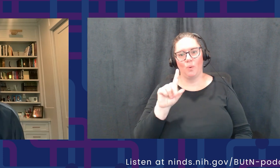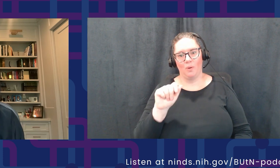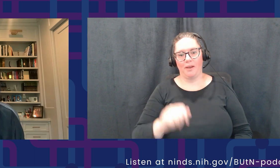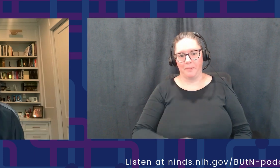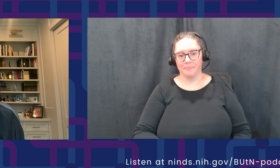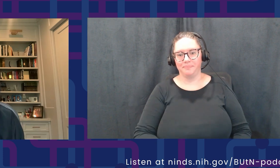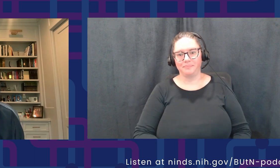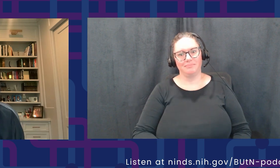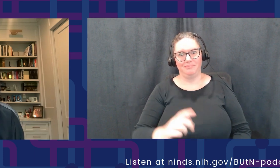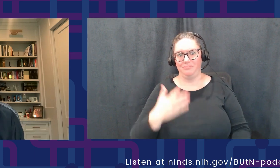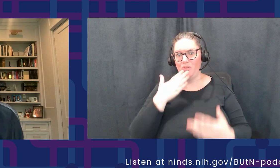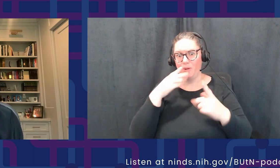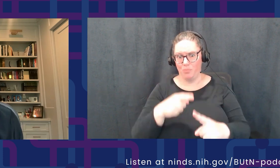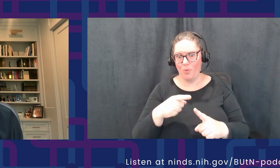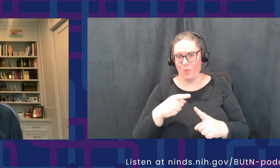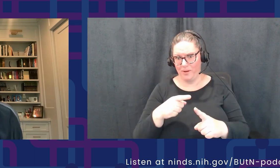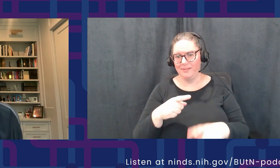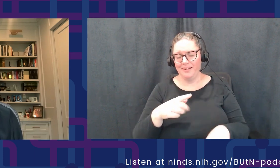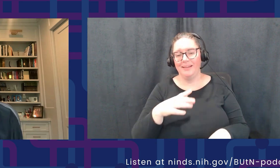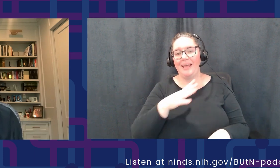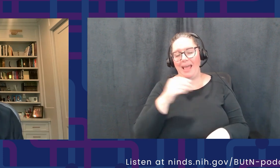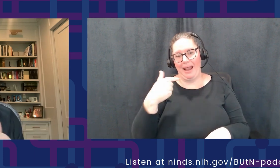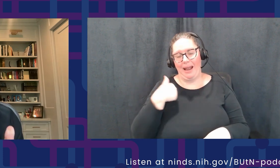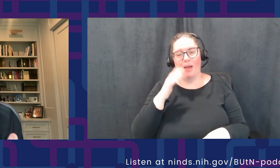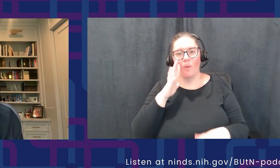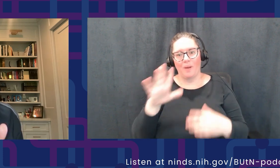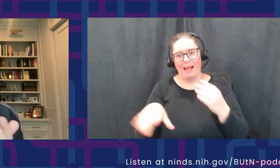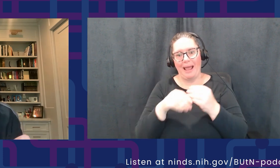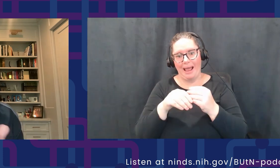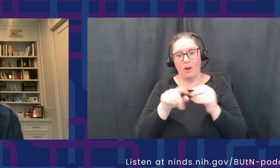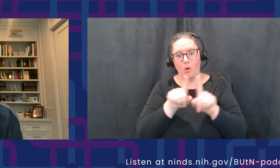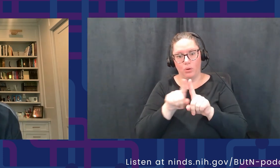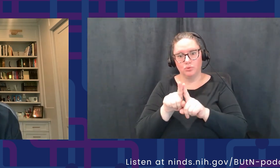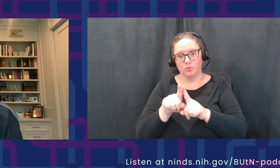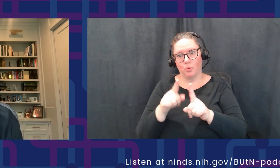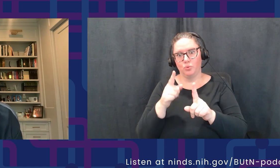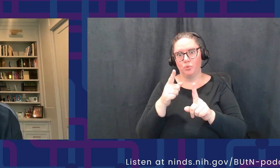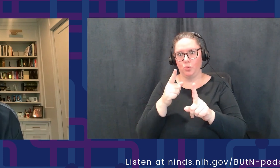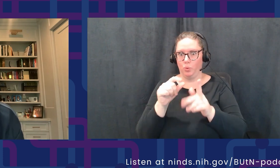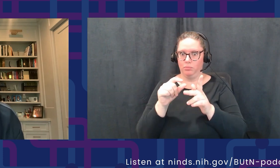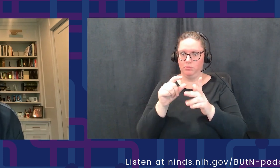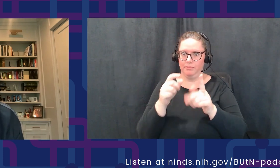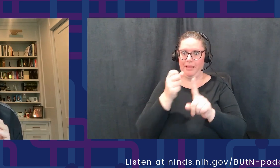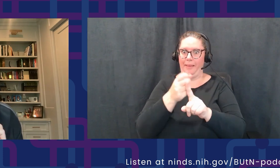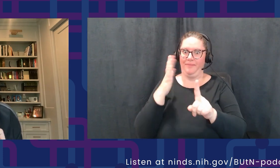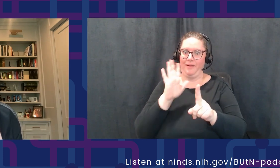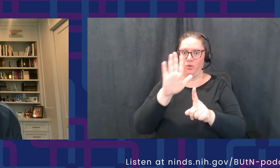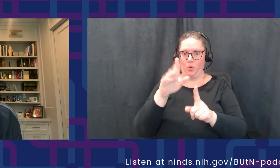Huda Zoghbi: Really good point, Alicia. And I would add also to amplify your point, is people rely so